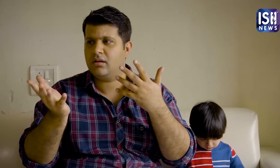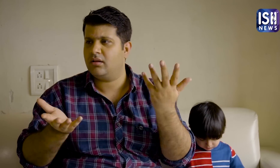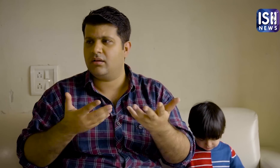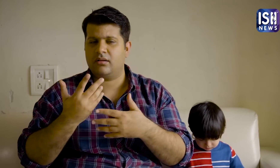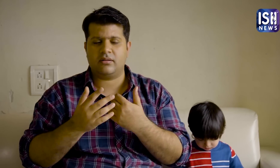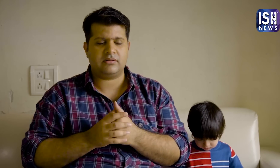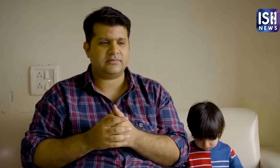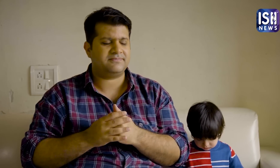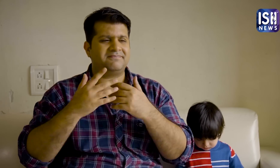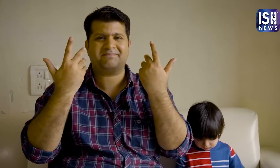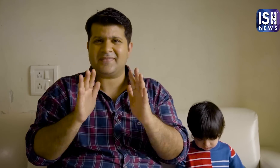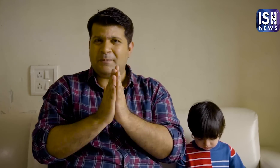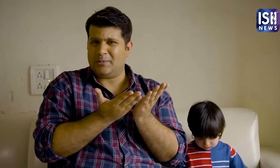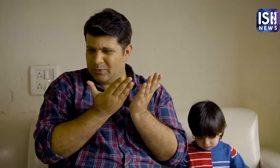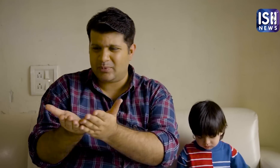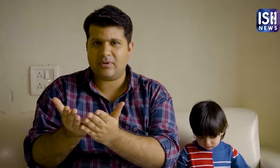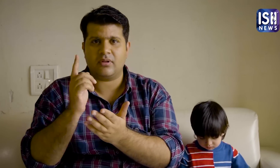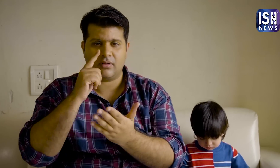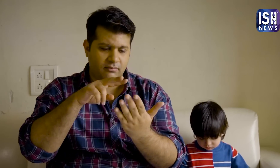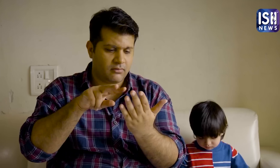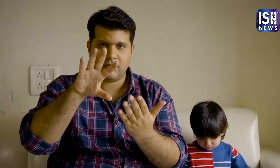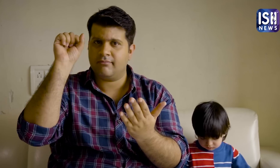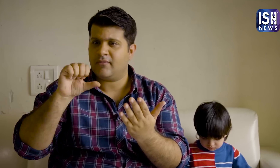When you give Deaf children a book, they don't understand it.